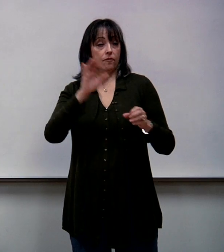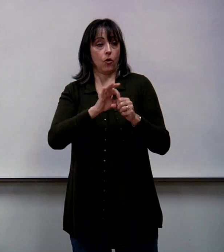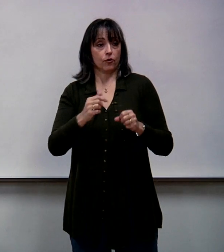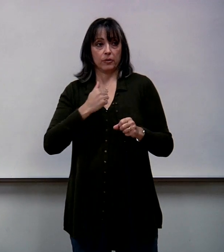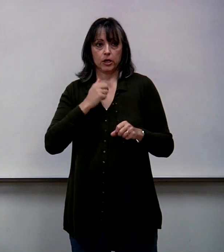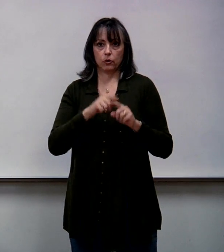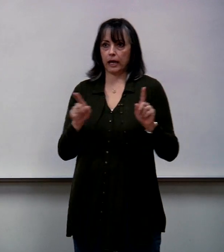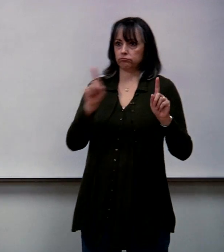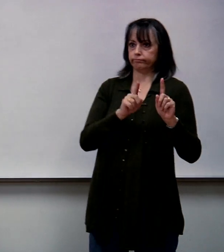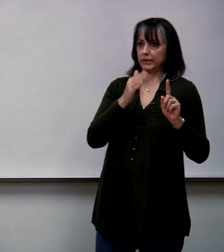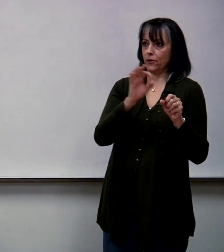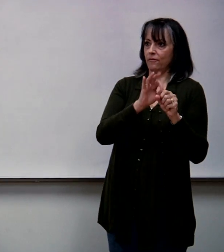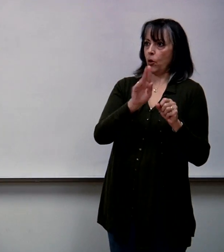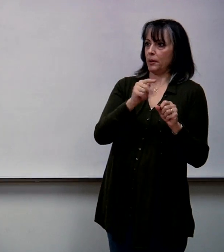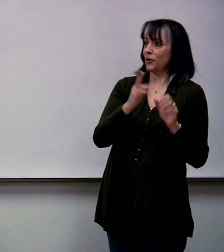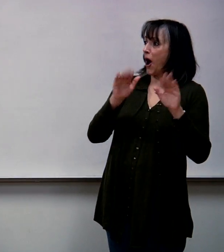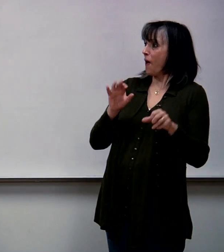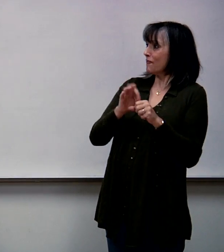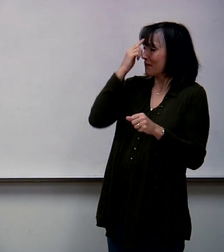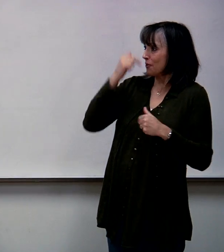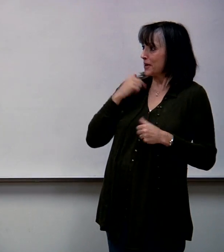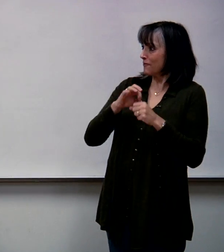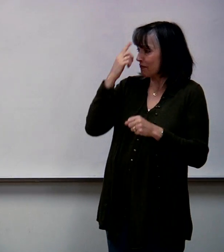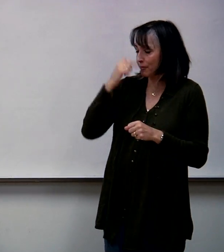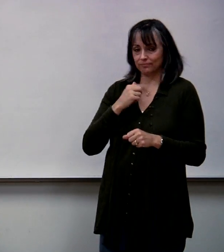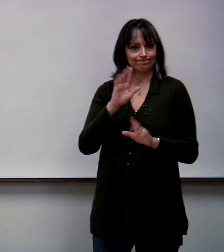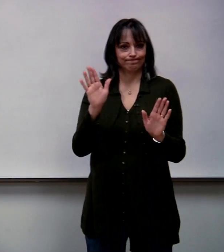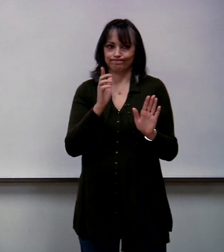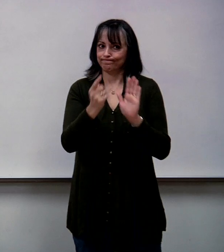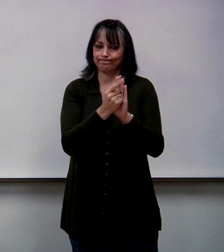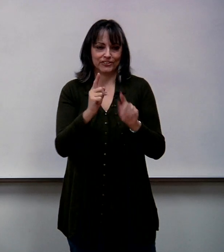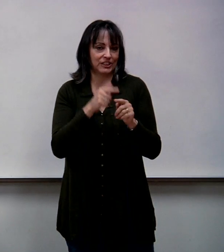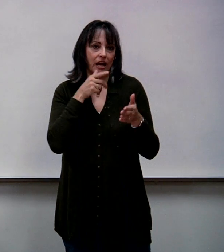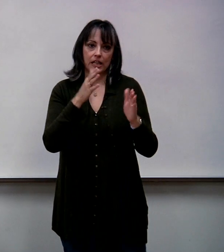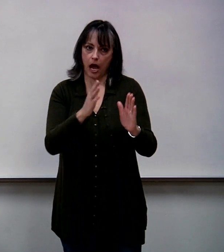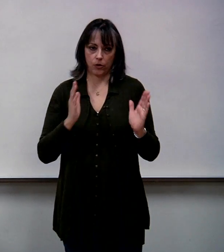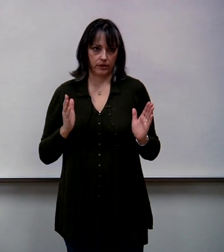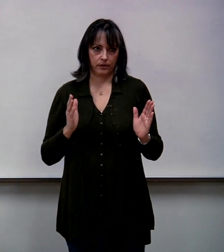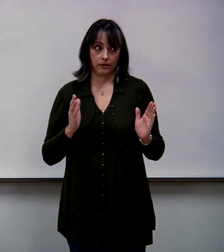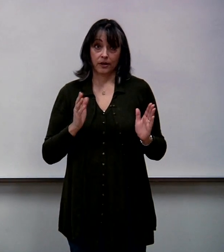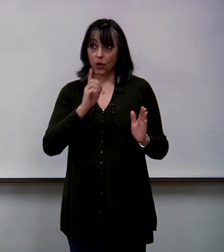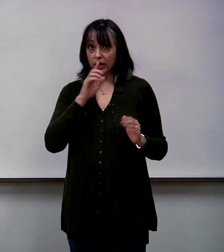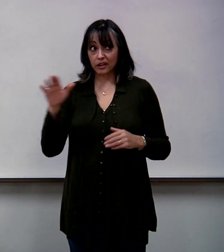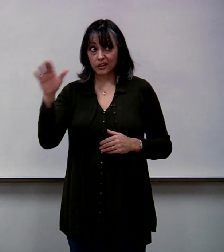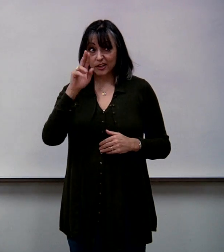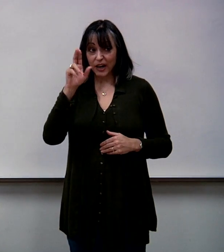right next to the voting booth and say "vote for me, vote for me!" That's not allowed. Incidentally, not allowed in the United States as well